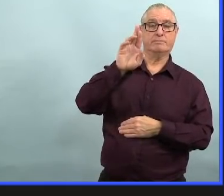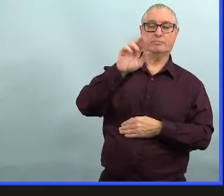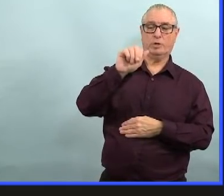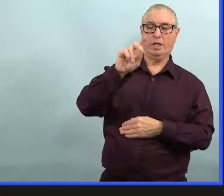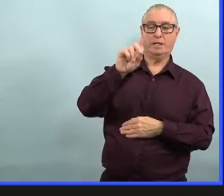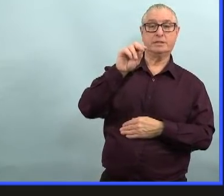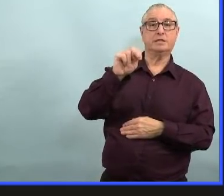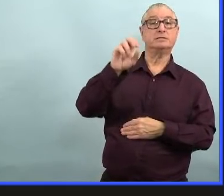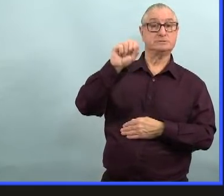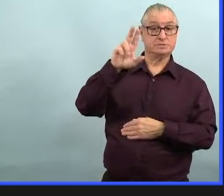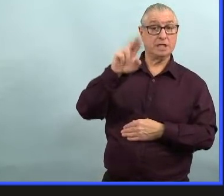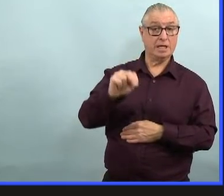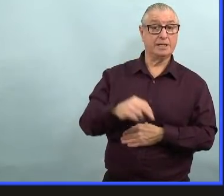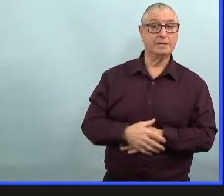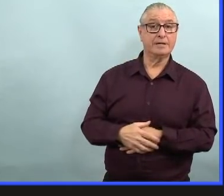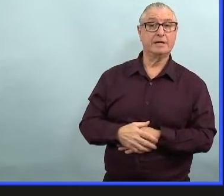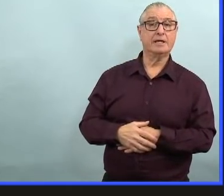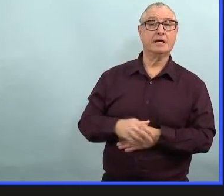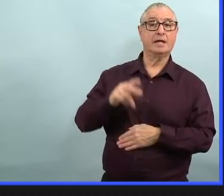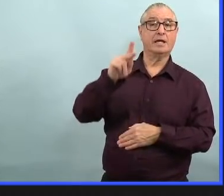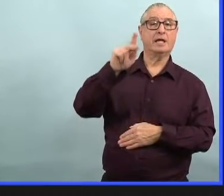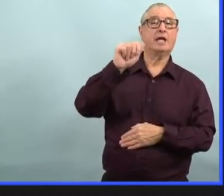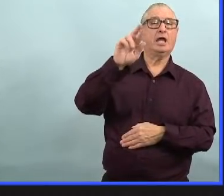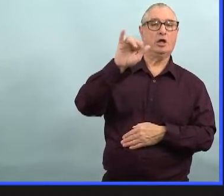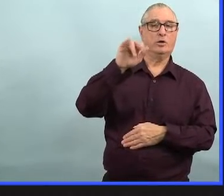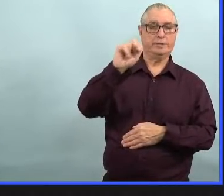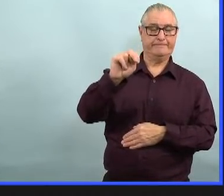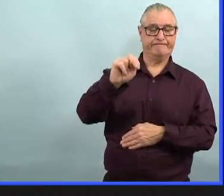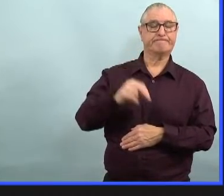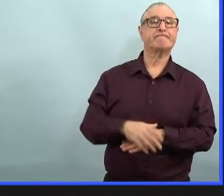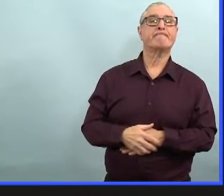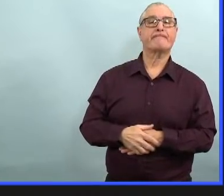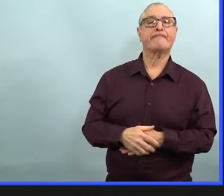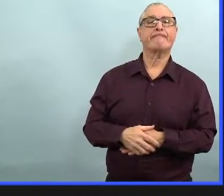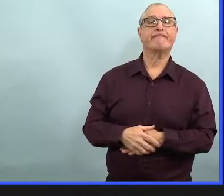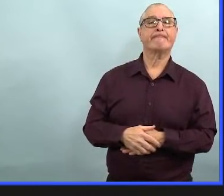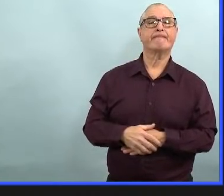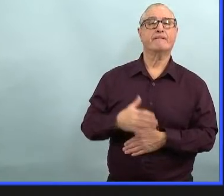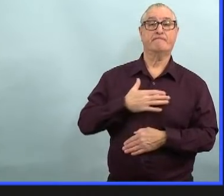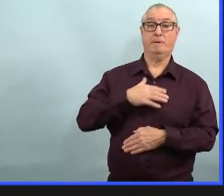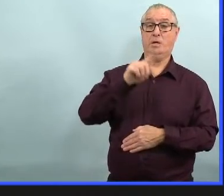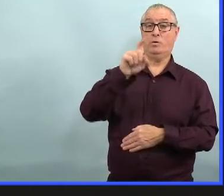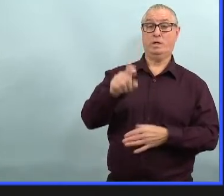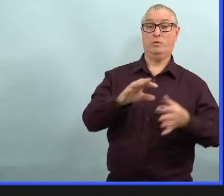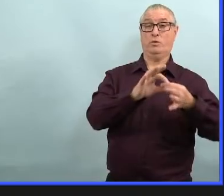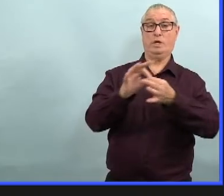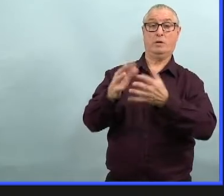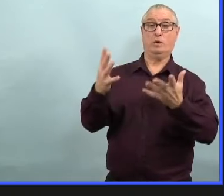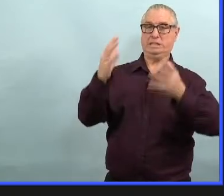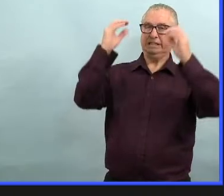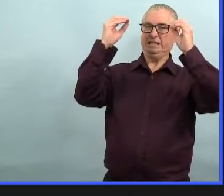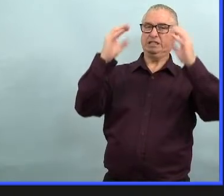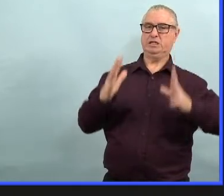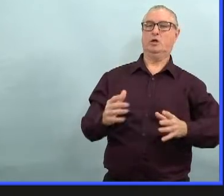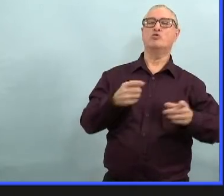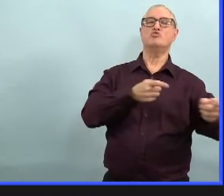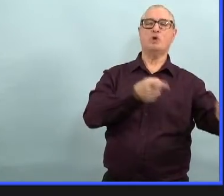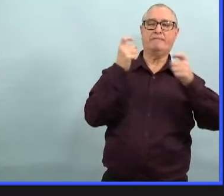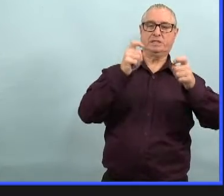expand a little bit on the teachers and the rapid test kids uh students 36 are getting these these